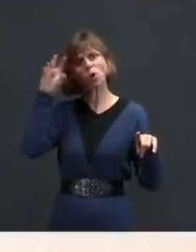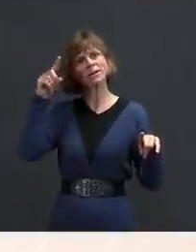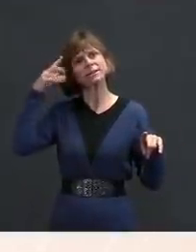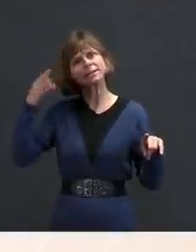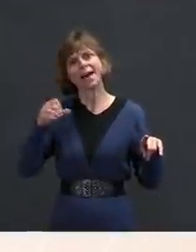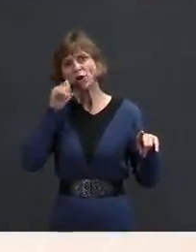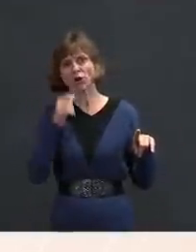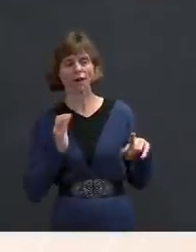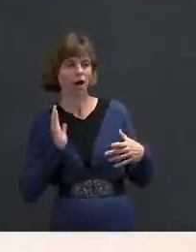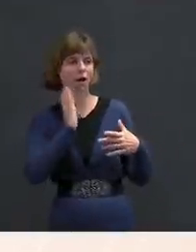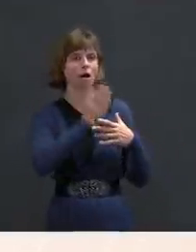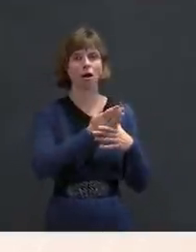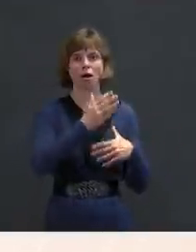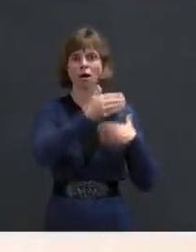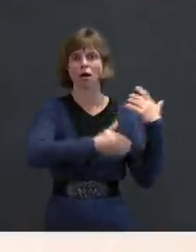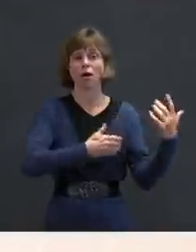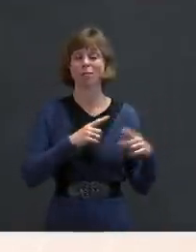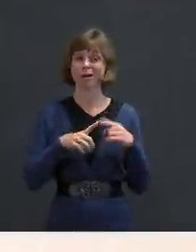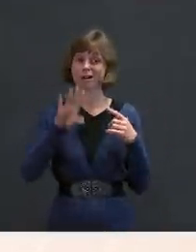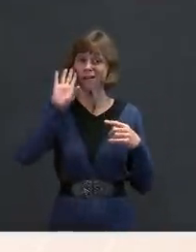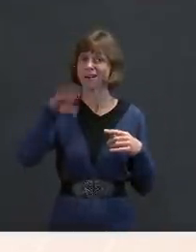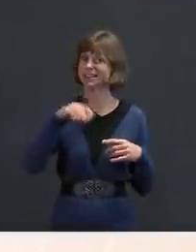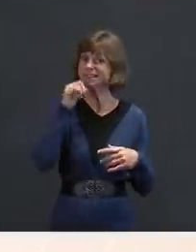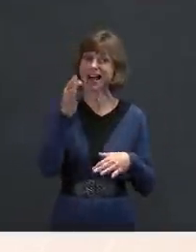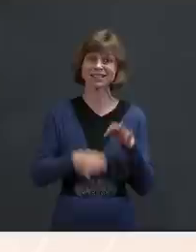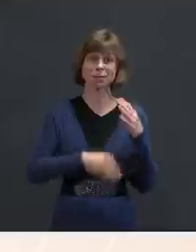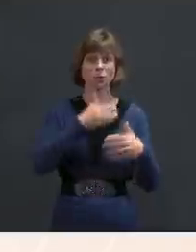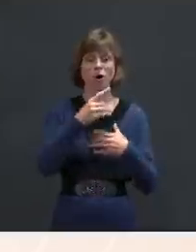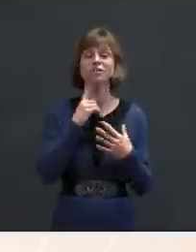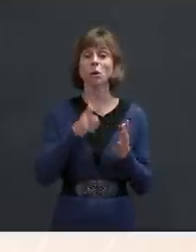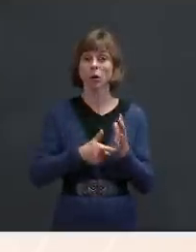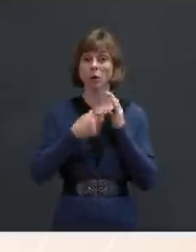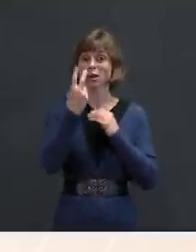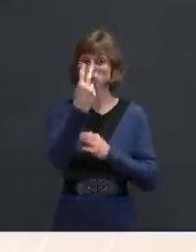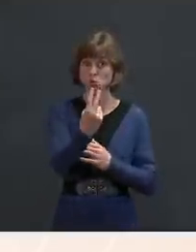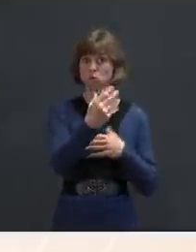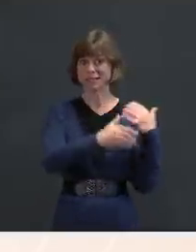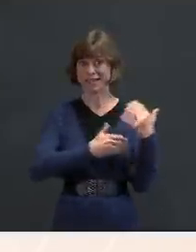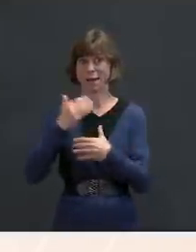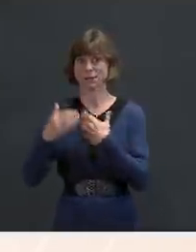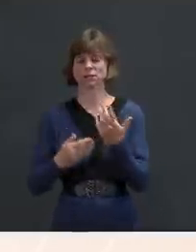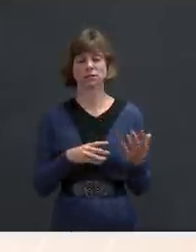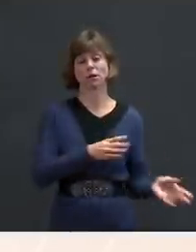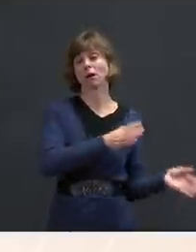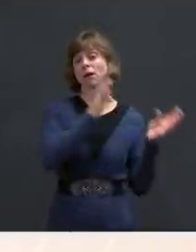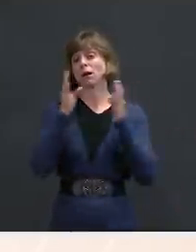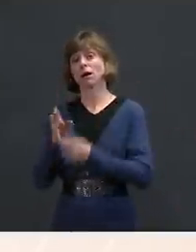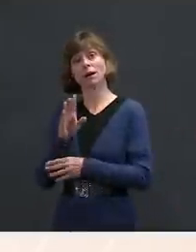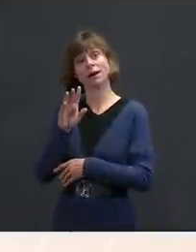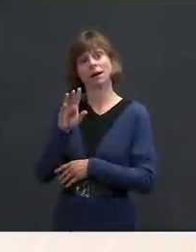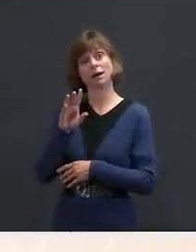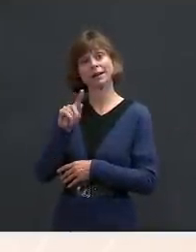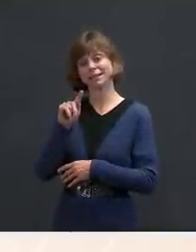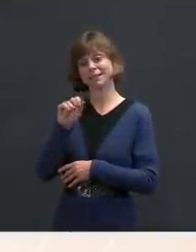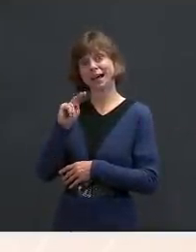But also, it's not a simple process; it requires two steps. As it relates to Neera Tanden, she is somebody who has decades of experience.